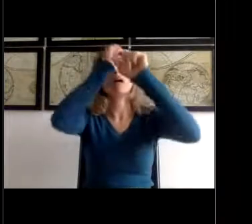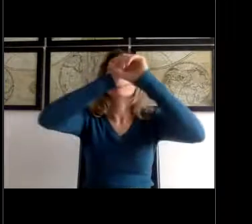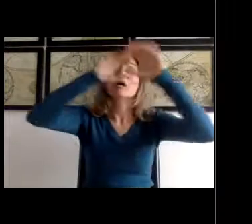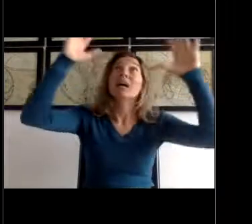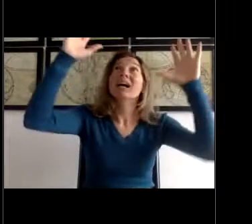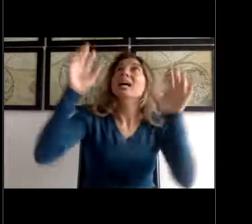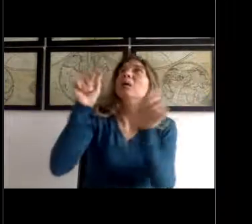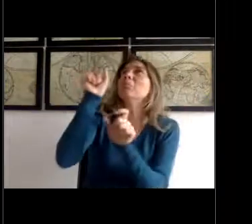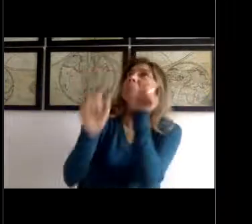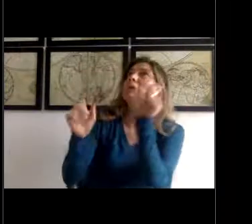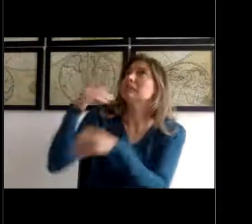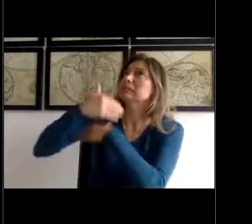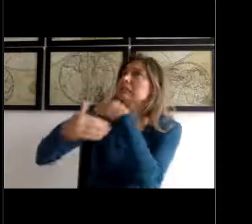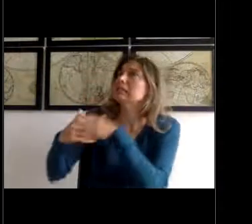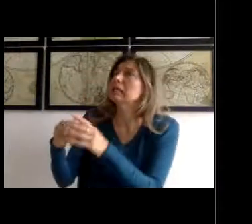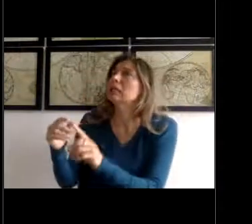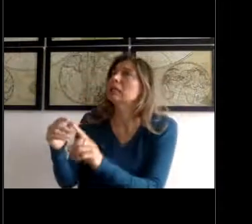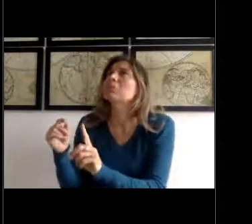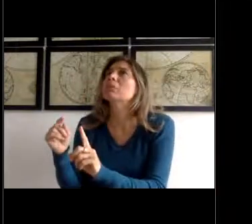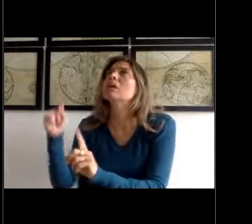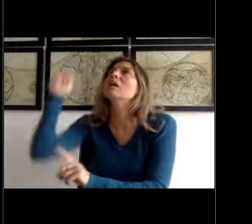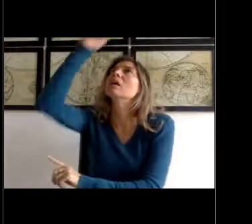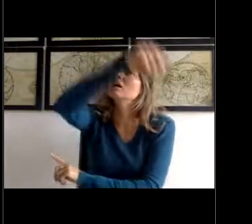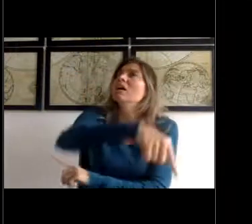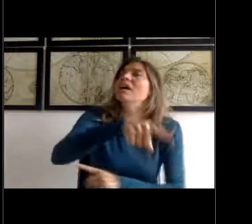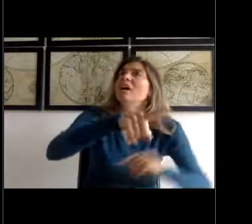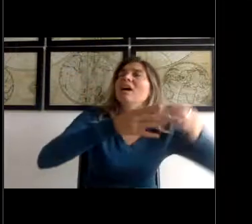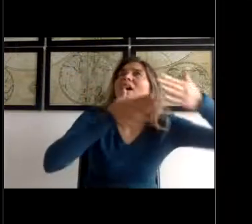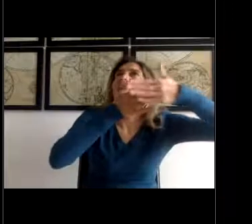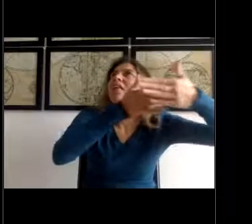that haven't had previous experience with sending volunteers.